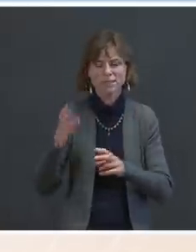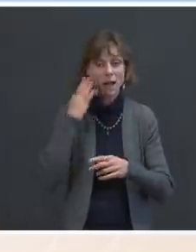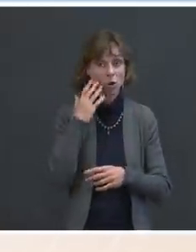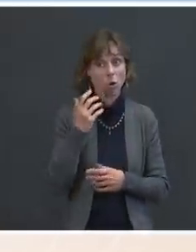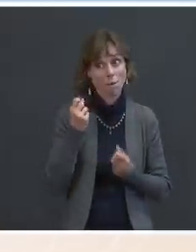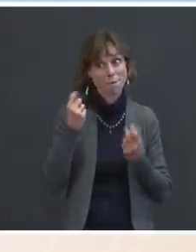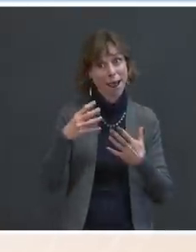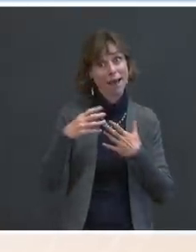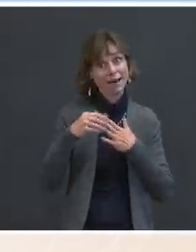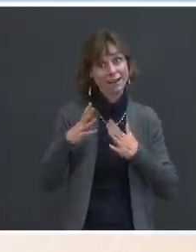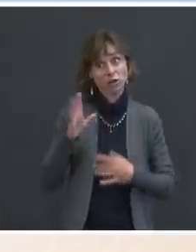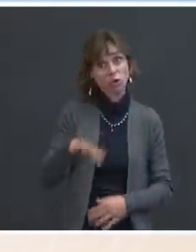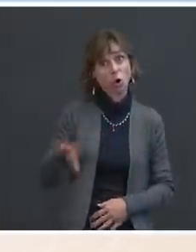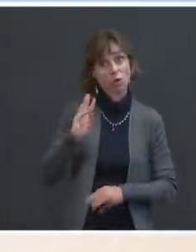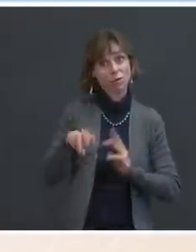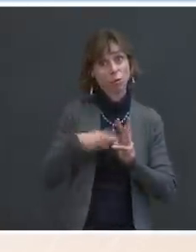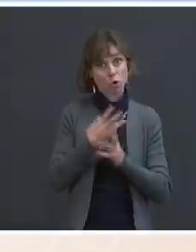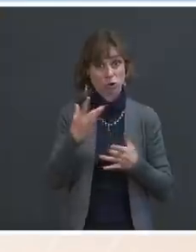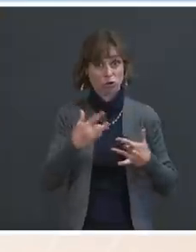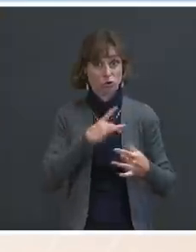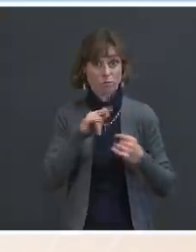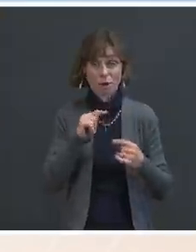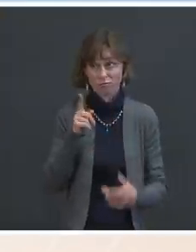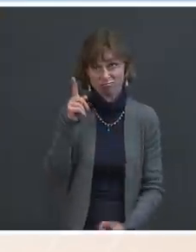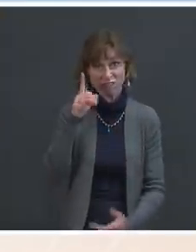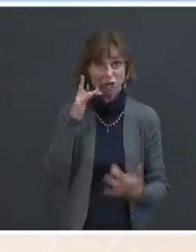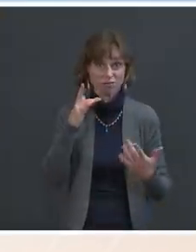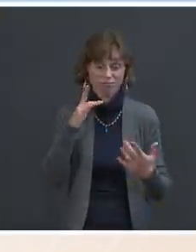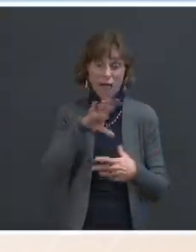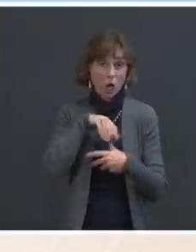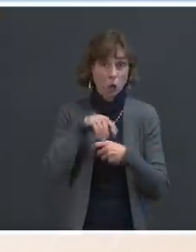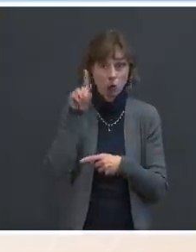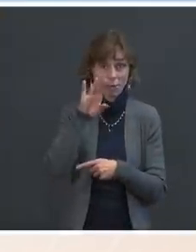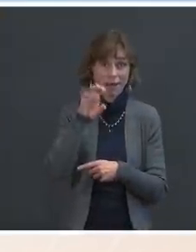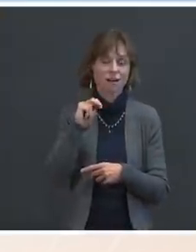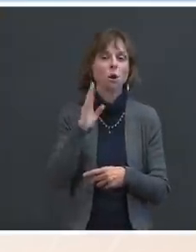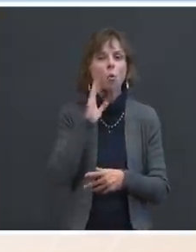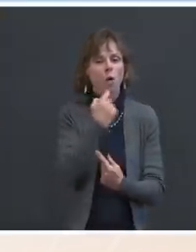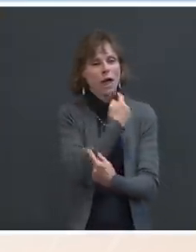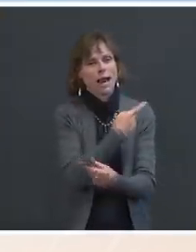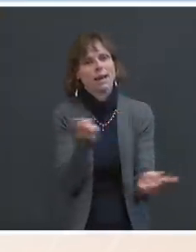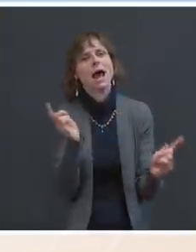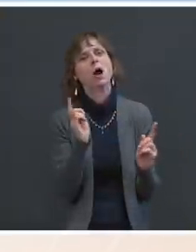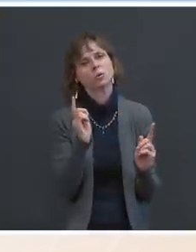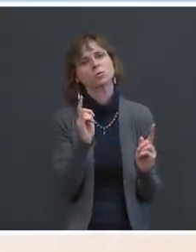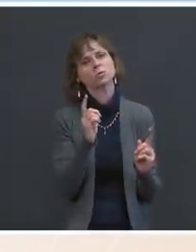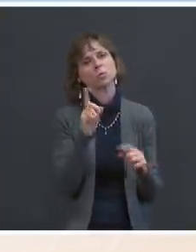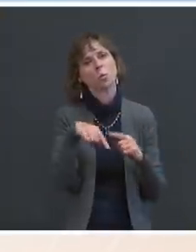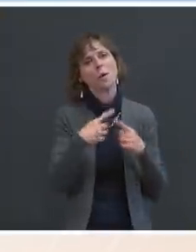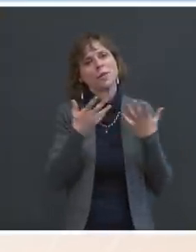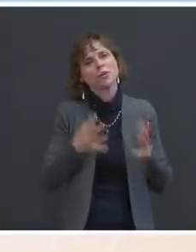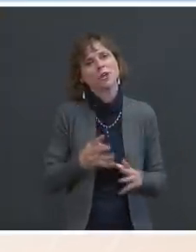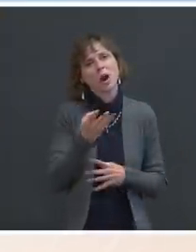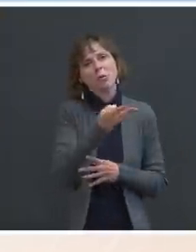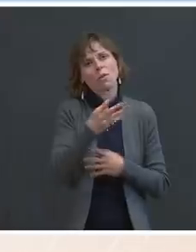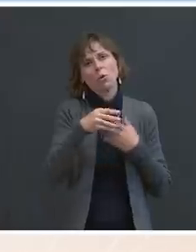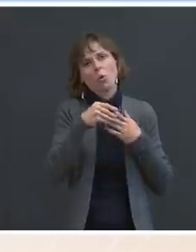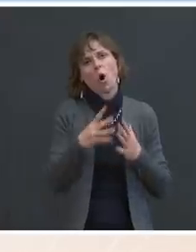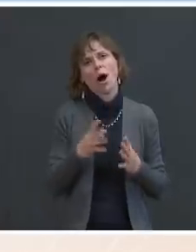including, of course, President Biden. And I'm sure we'll have a readout of the Quad meeting tomorrow once it's completed. The Press: Just a little bit more on the announcement,